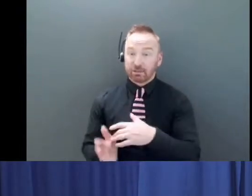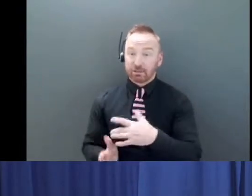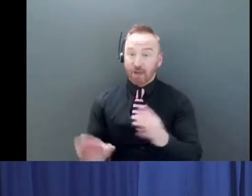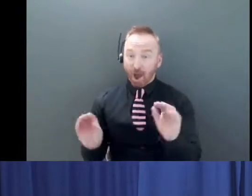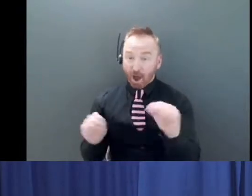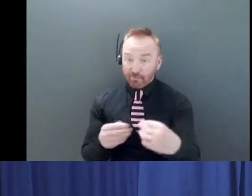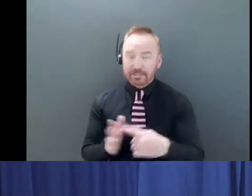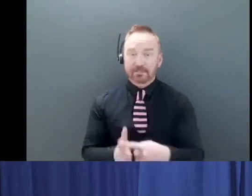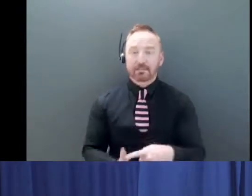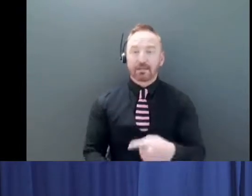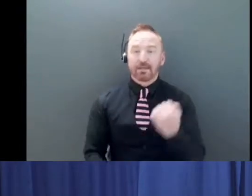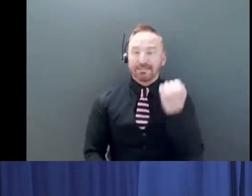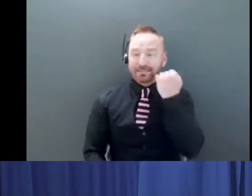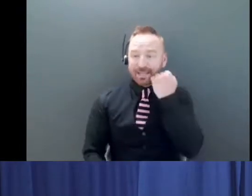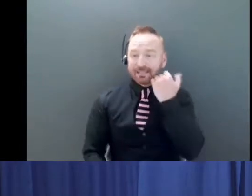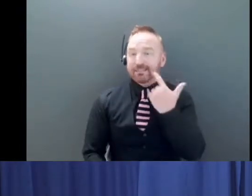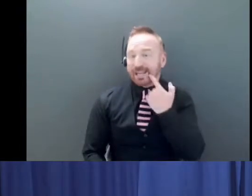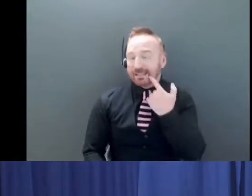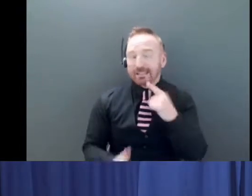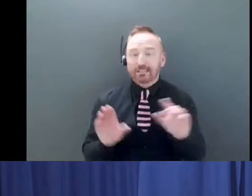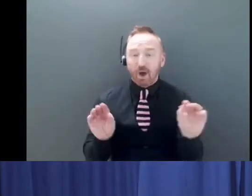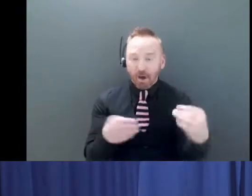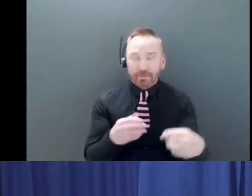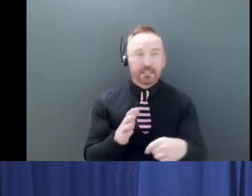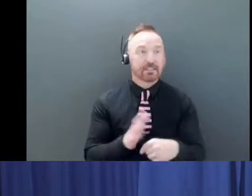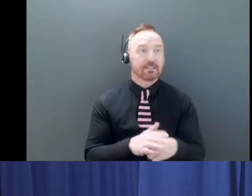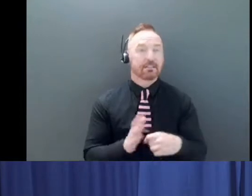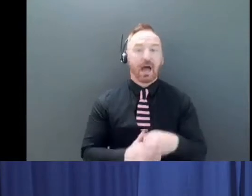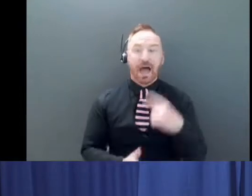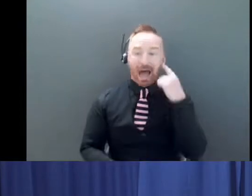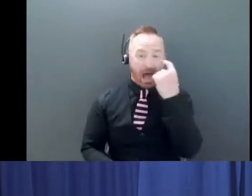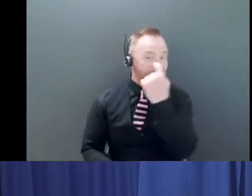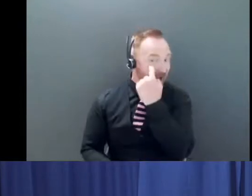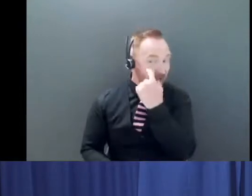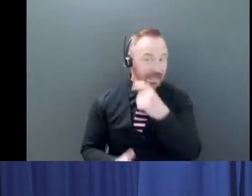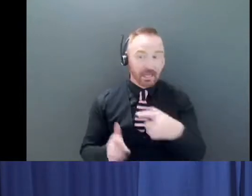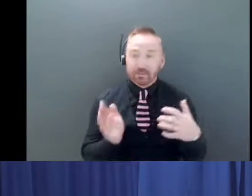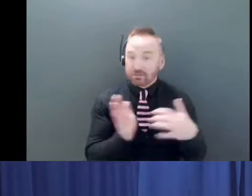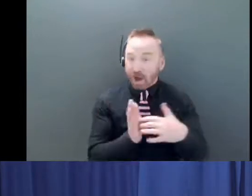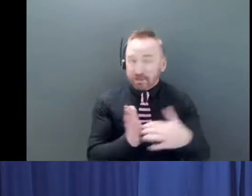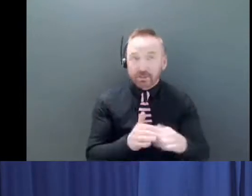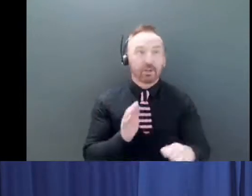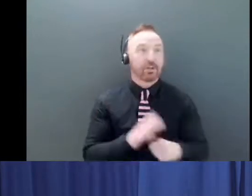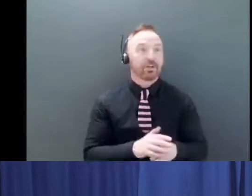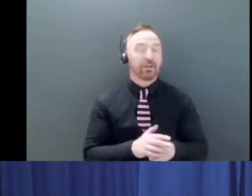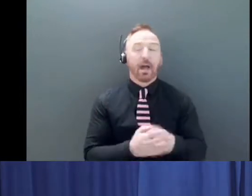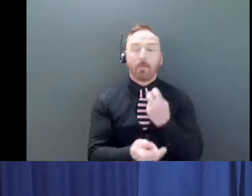chiropractors, et cetera --